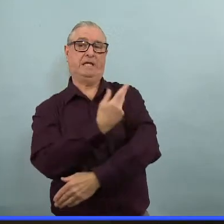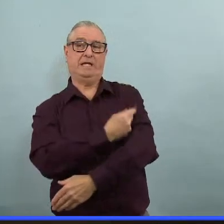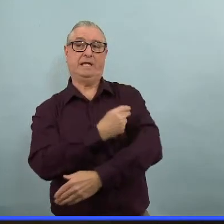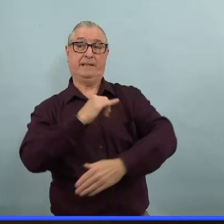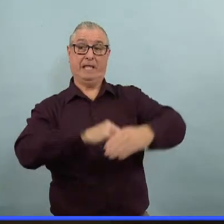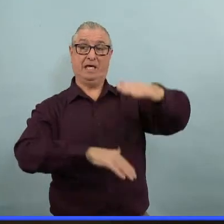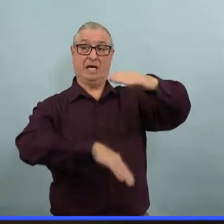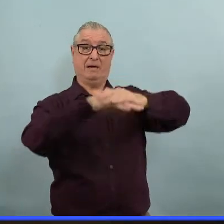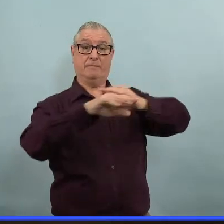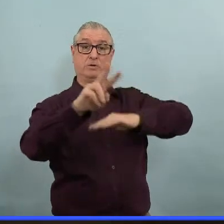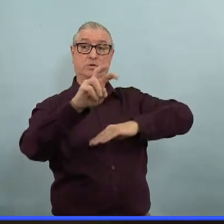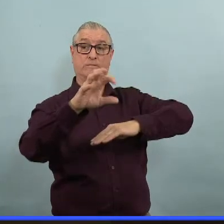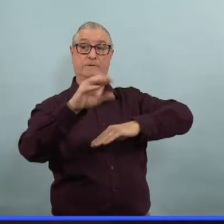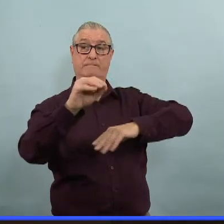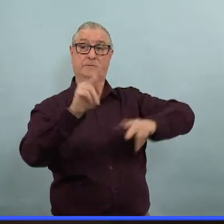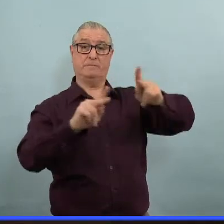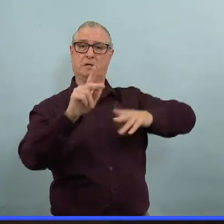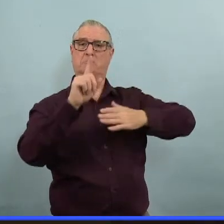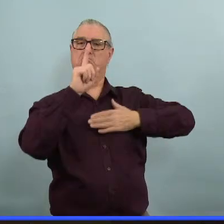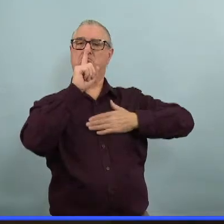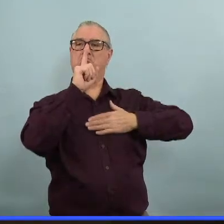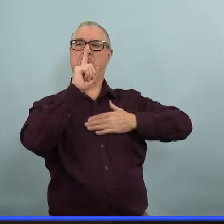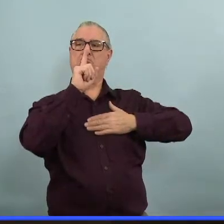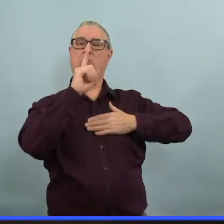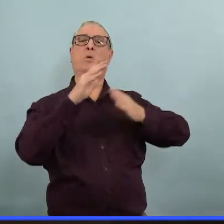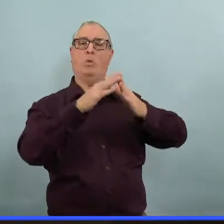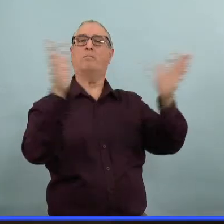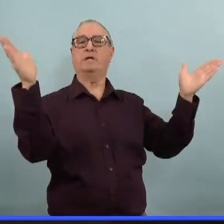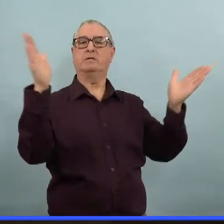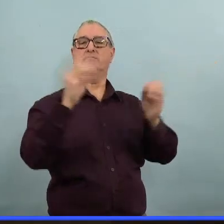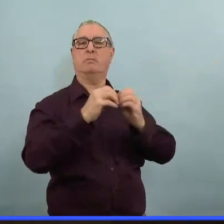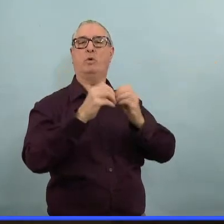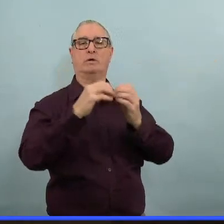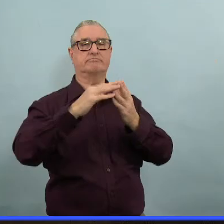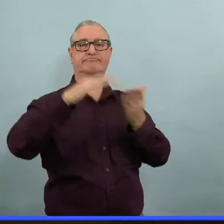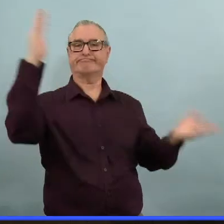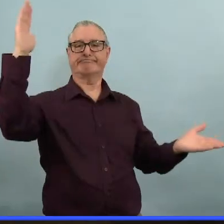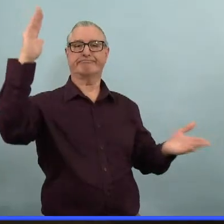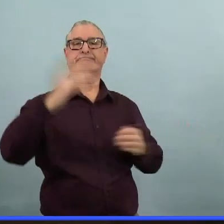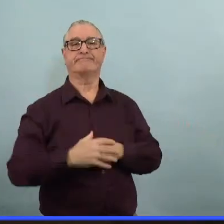okay both yourself in the premier have have alluded to this but do you have a